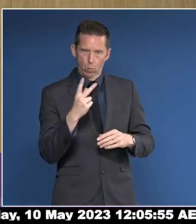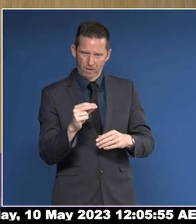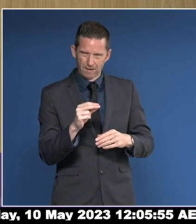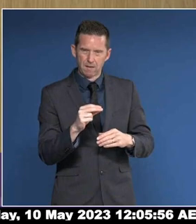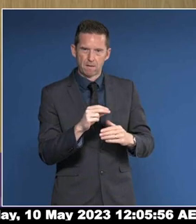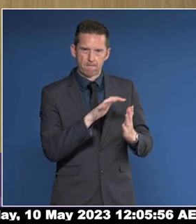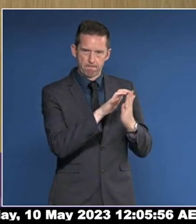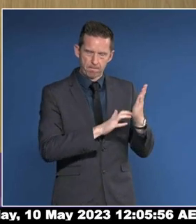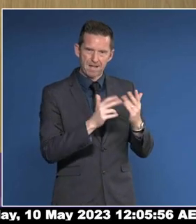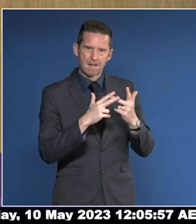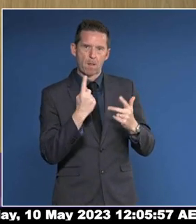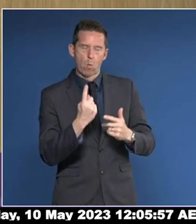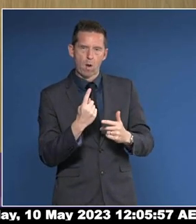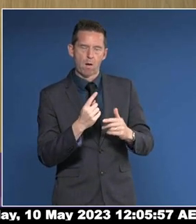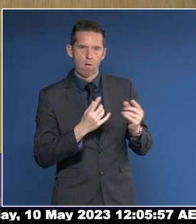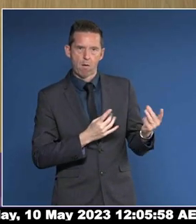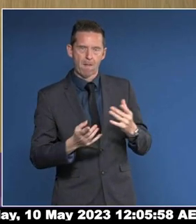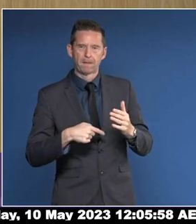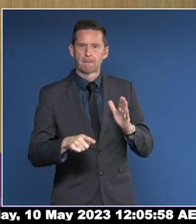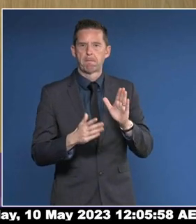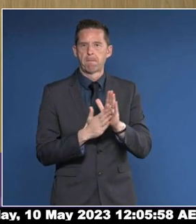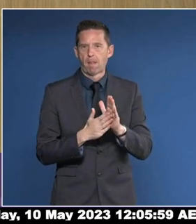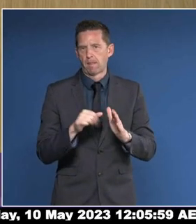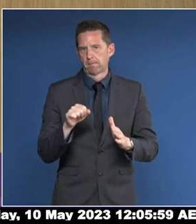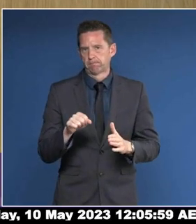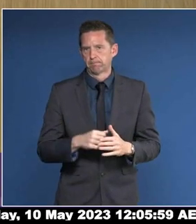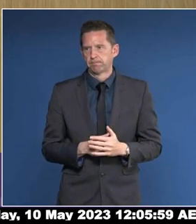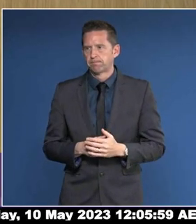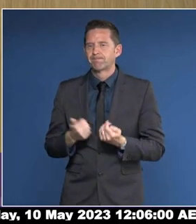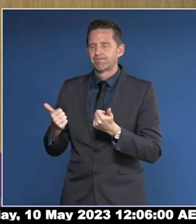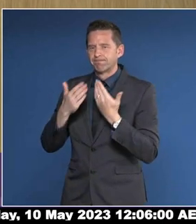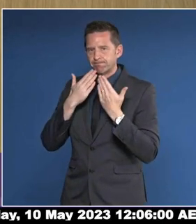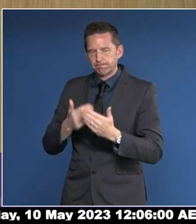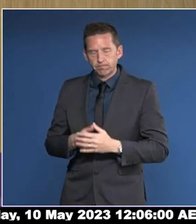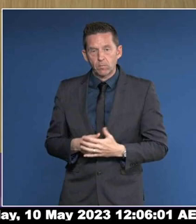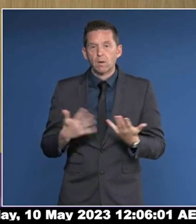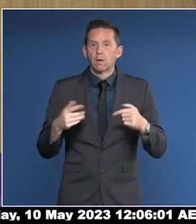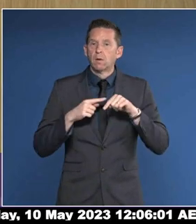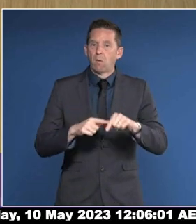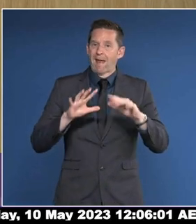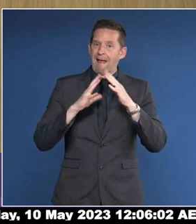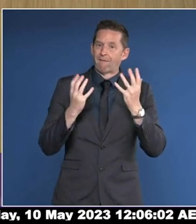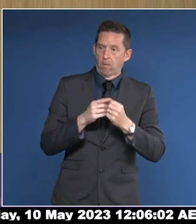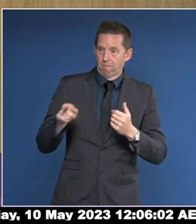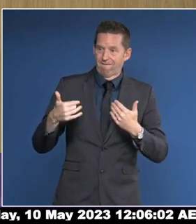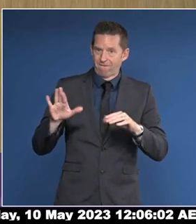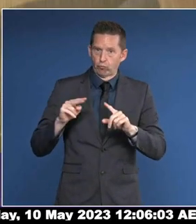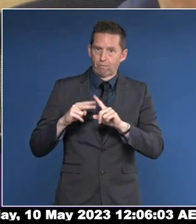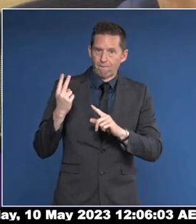prepared this month. Alright. And based on everything that you've reviewed, you're satisfied, both